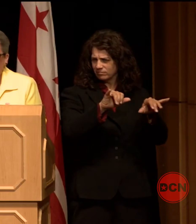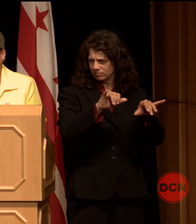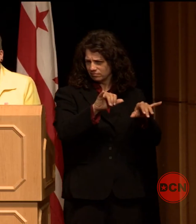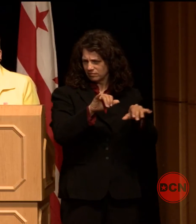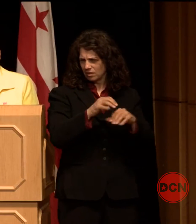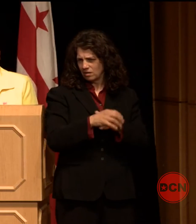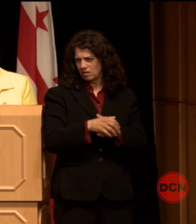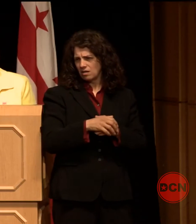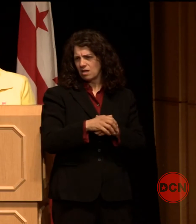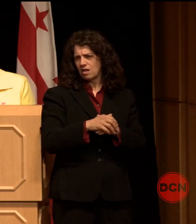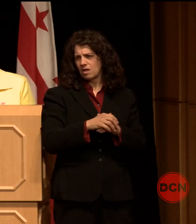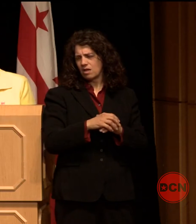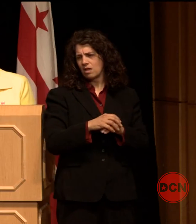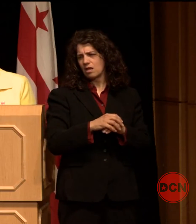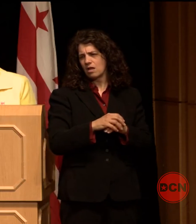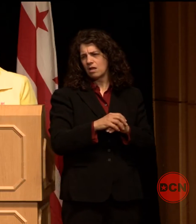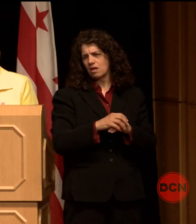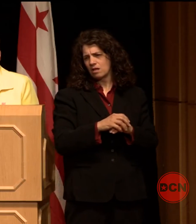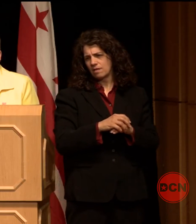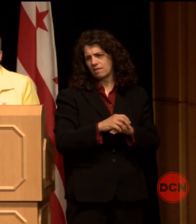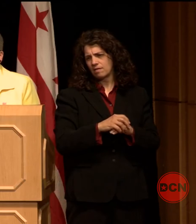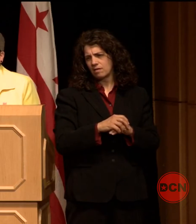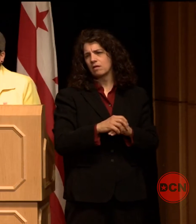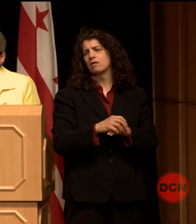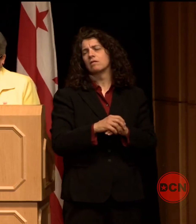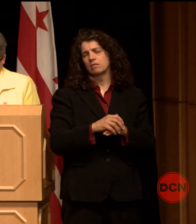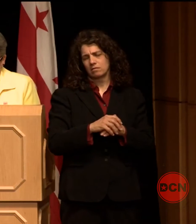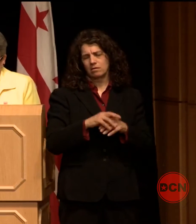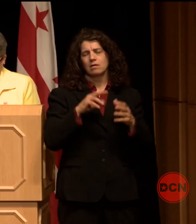HELPING OUR RESIDENTS KEEP THEIR HOMES SAFE.